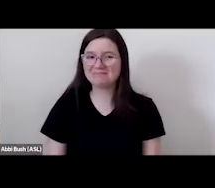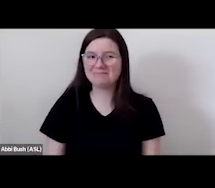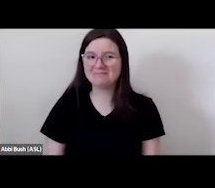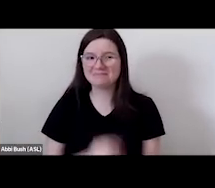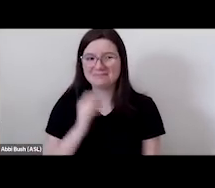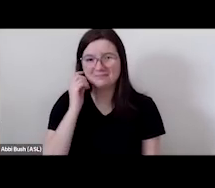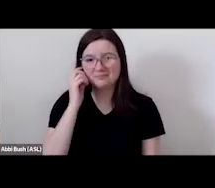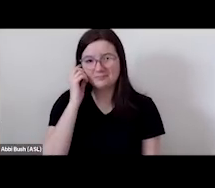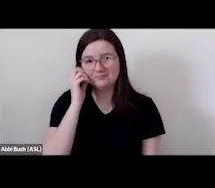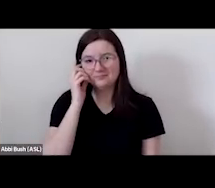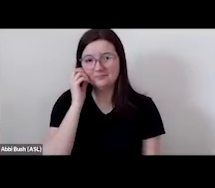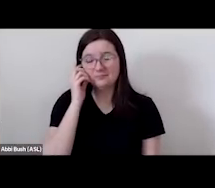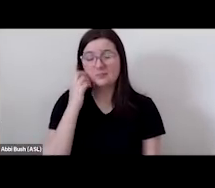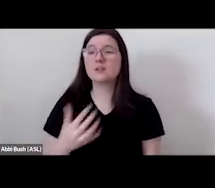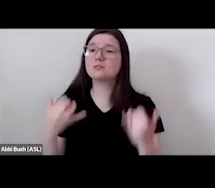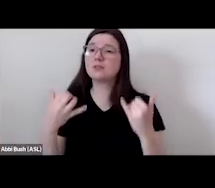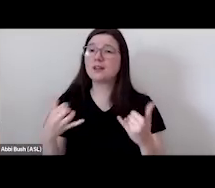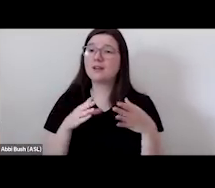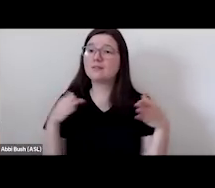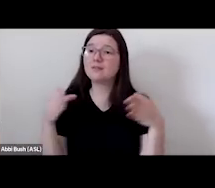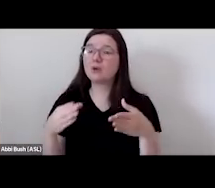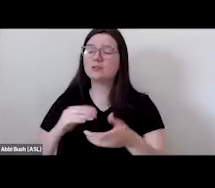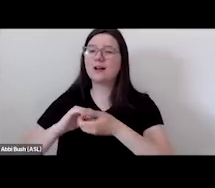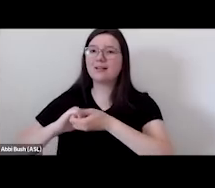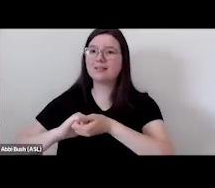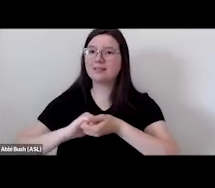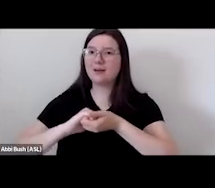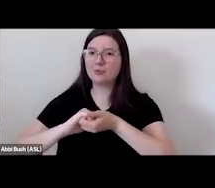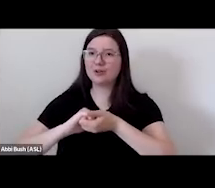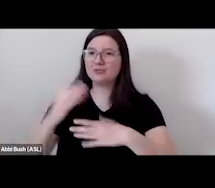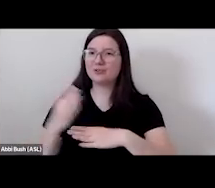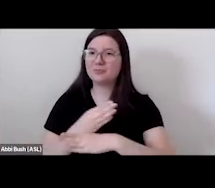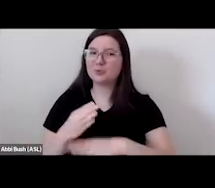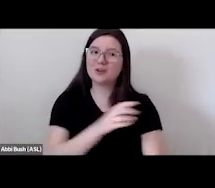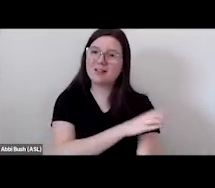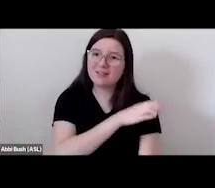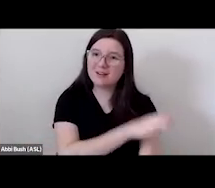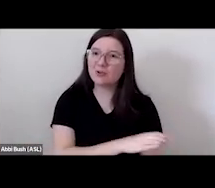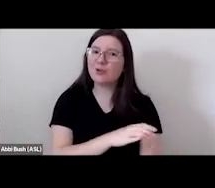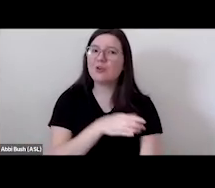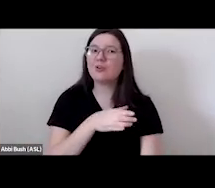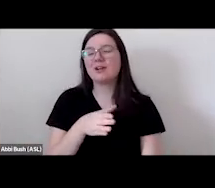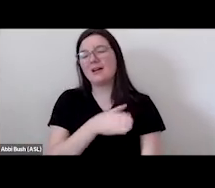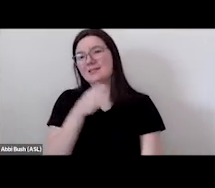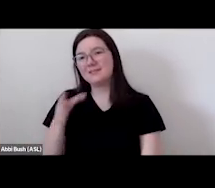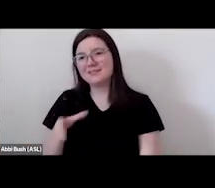Yeah, but today we're gonna focus on the collaboration between the clinical role and the nonclinical role, focusing specifically on direct care.